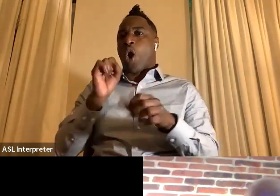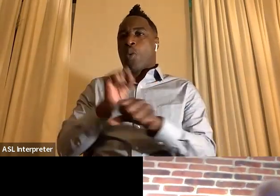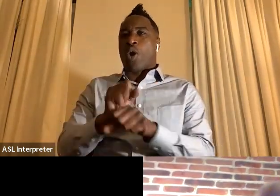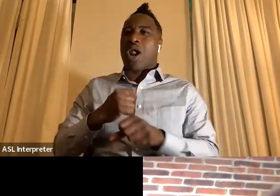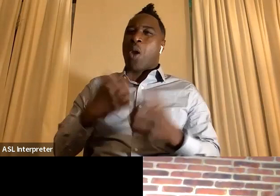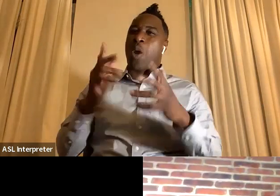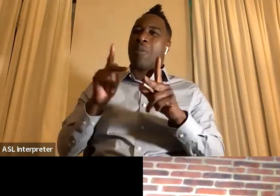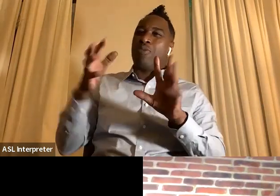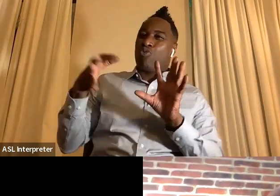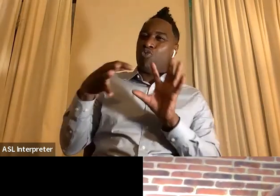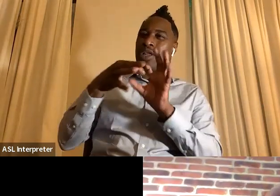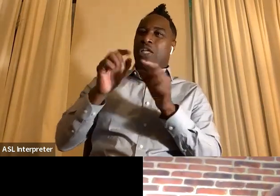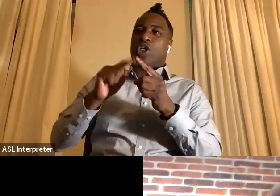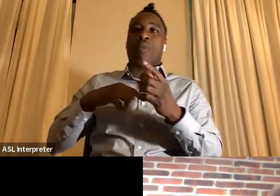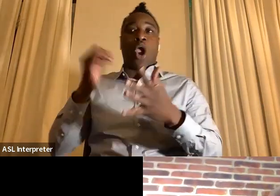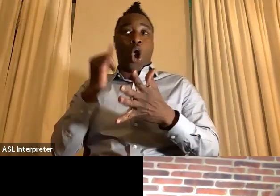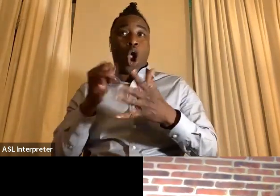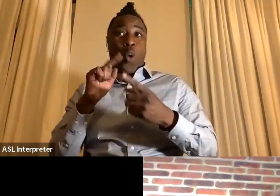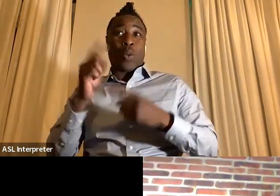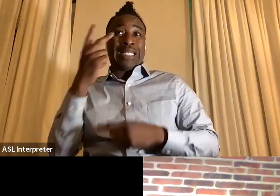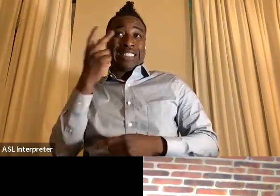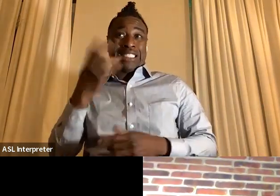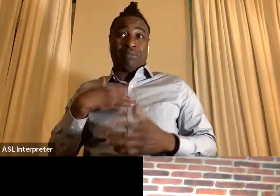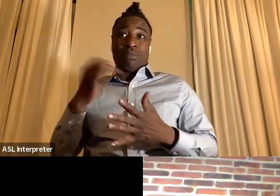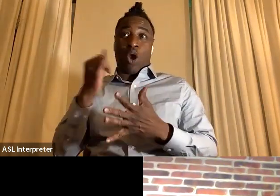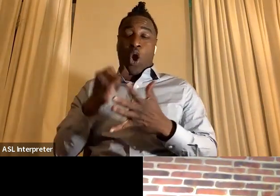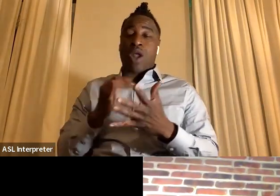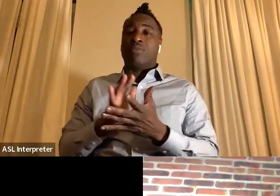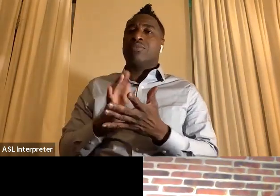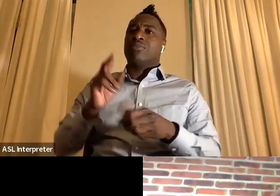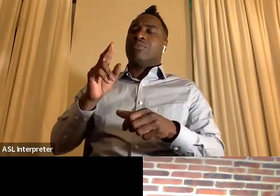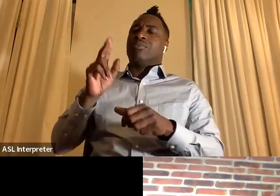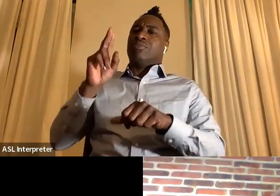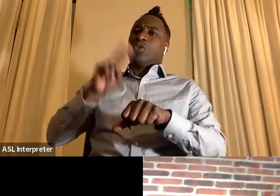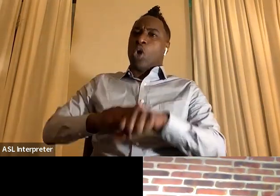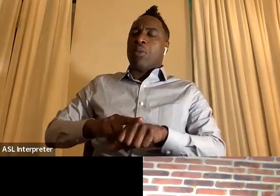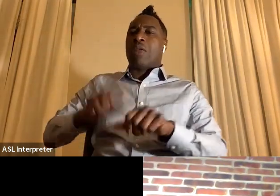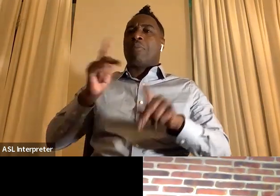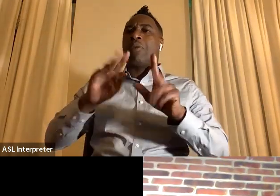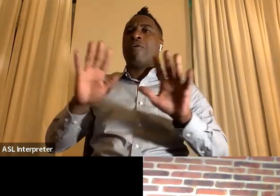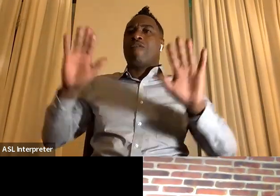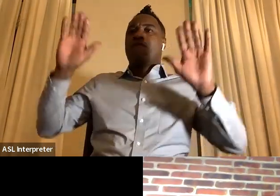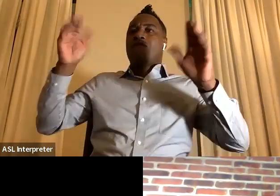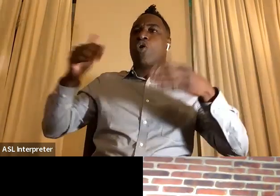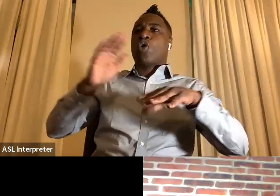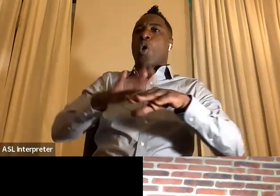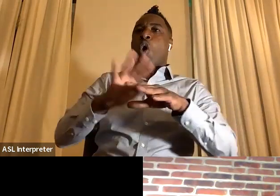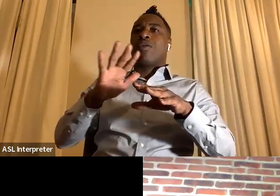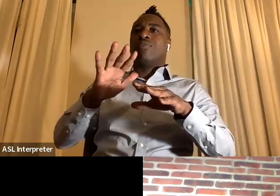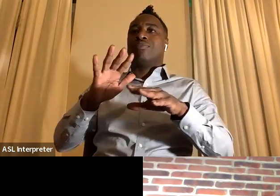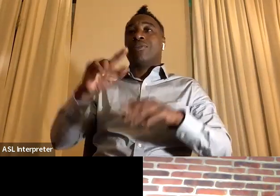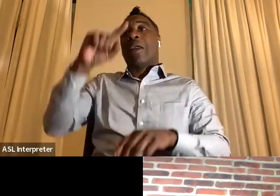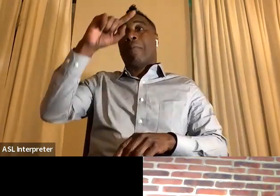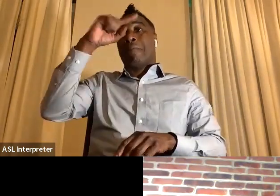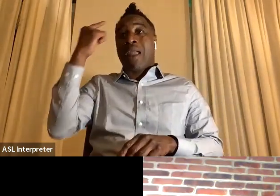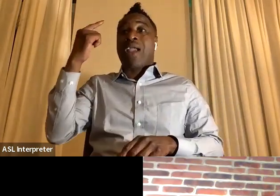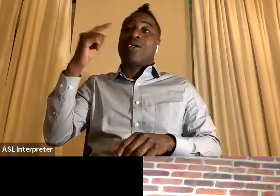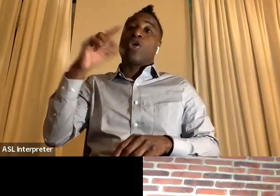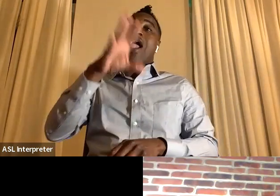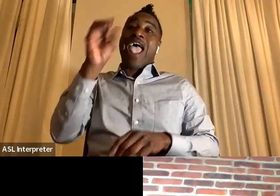I guess when they see my pieces, they usually focus on like experiences is like a black person or African-American in America. So.